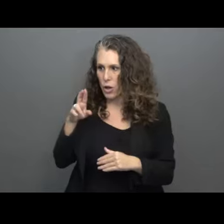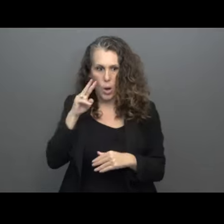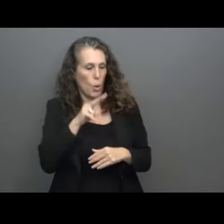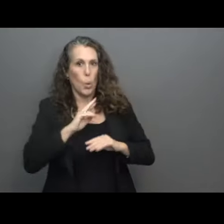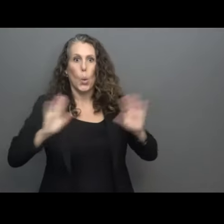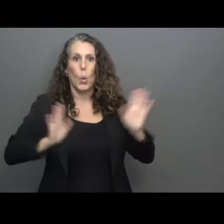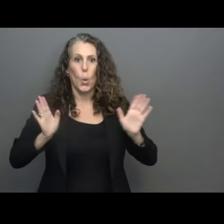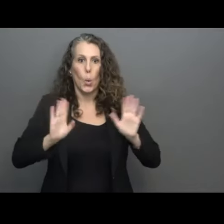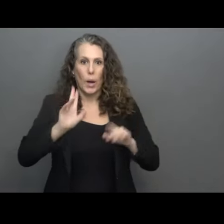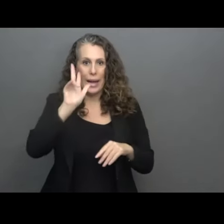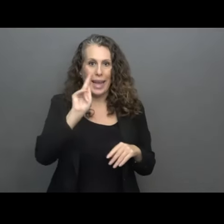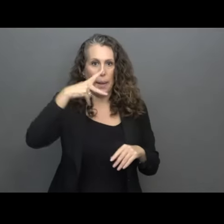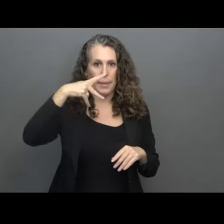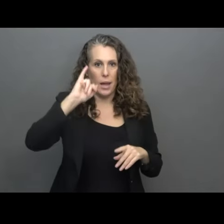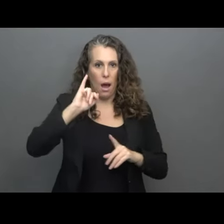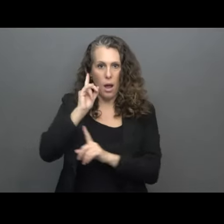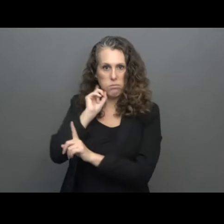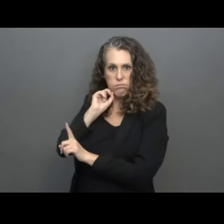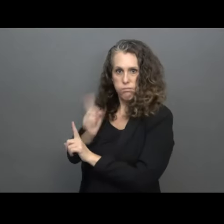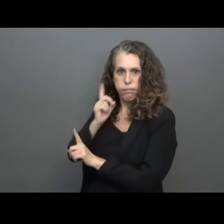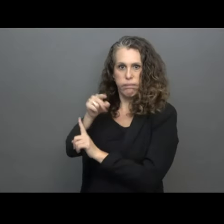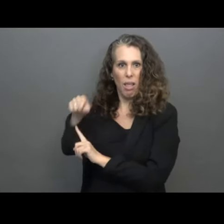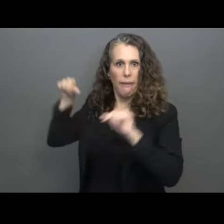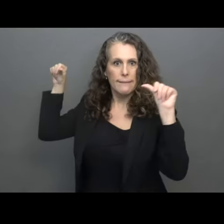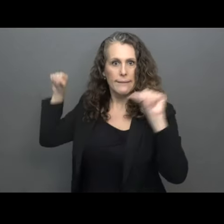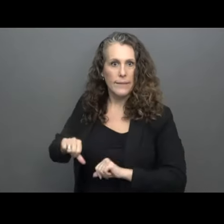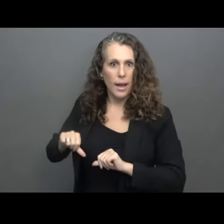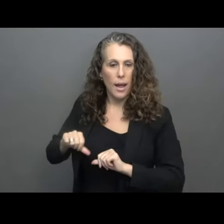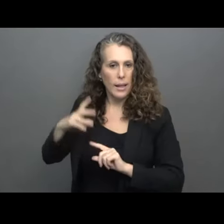have for the folder and it might affect the appraisal. So that is a progressive from the